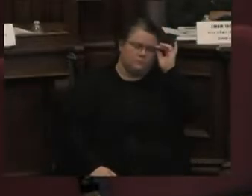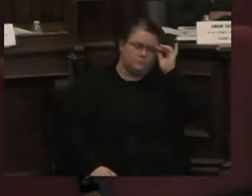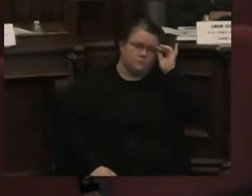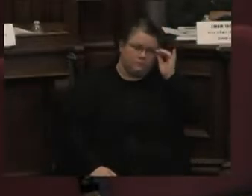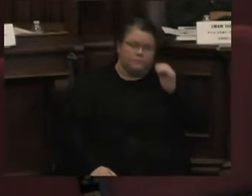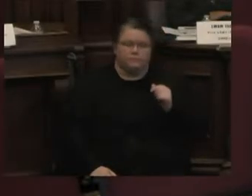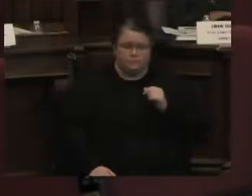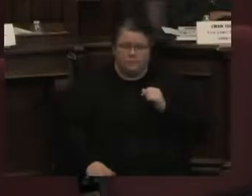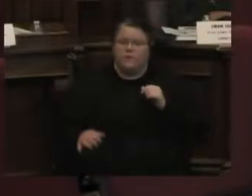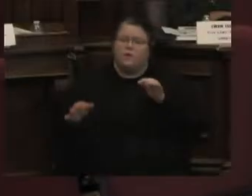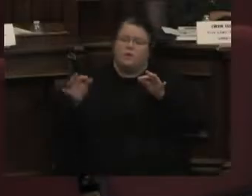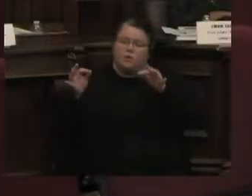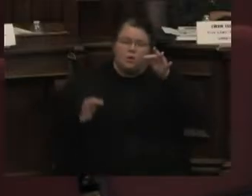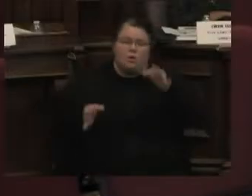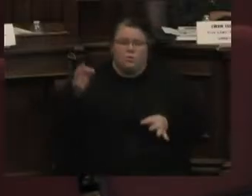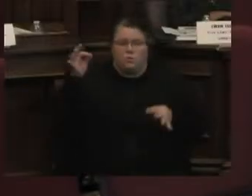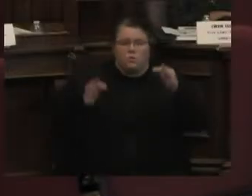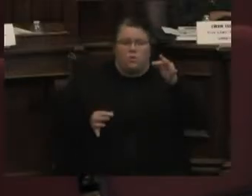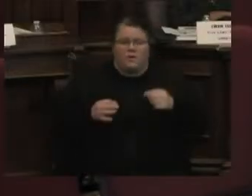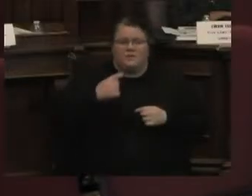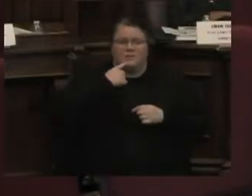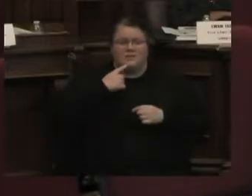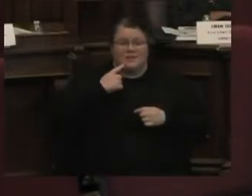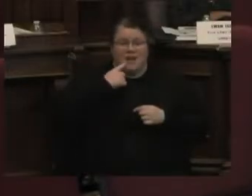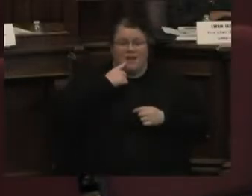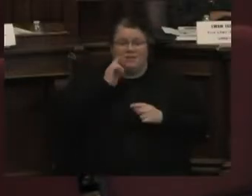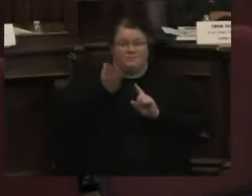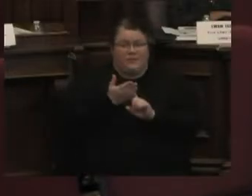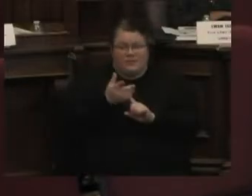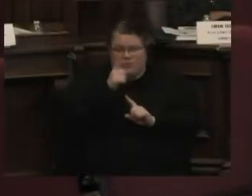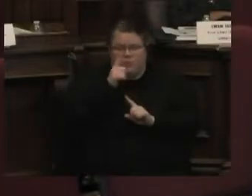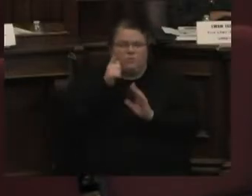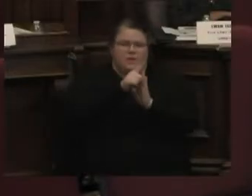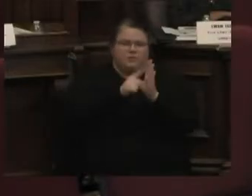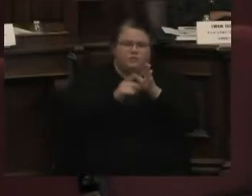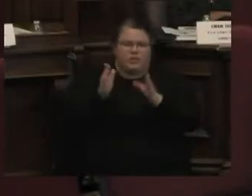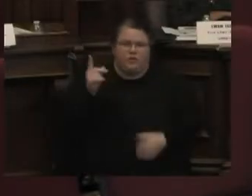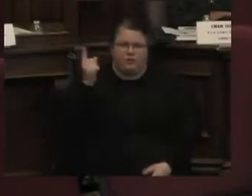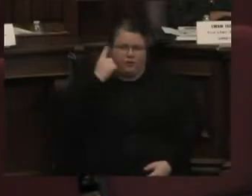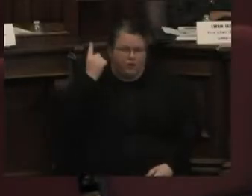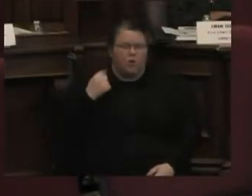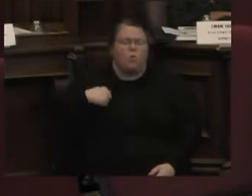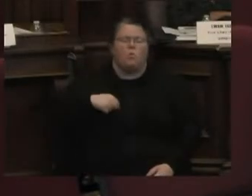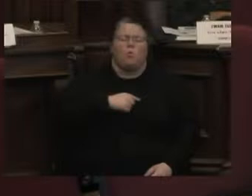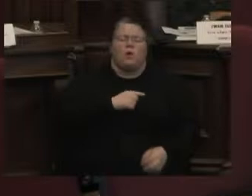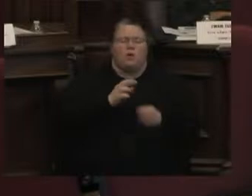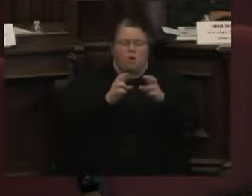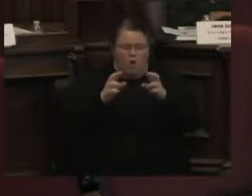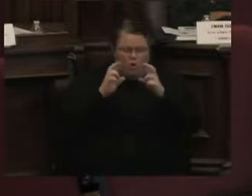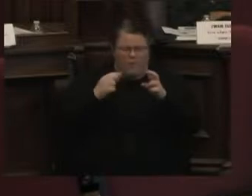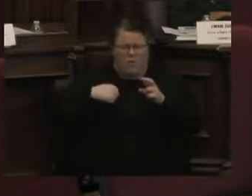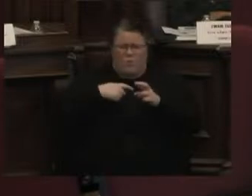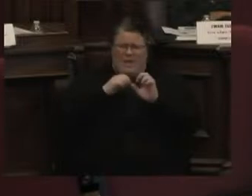out this litigation, have noted